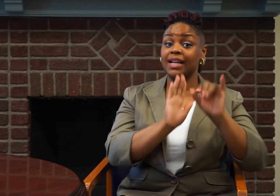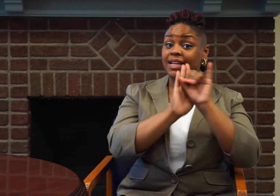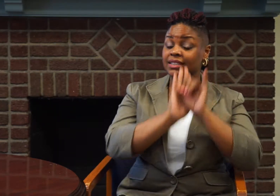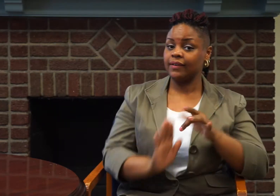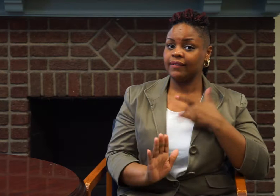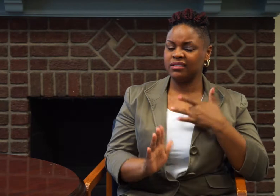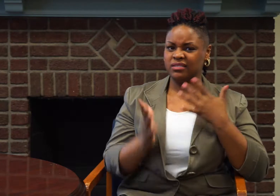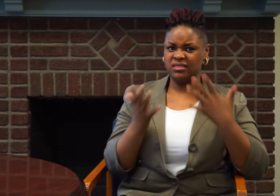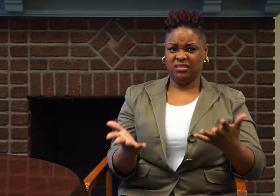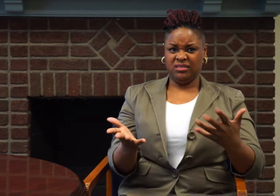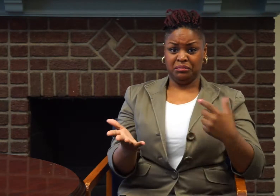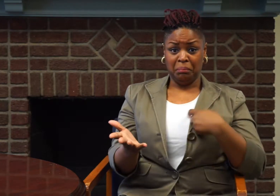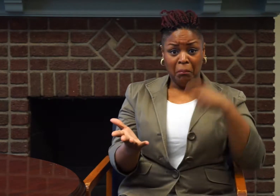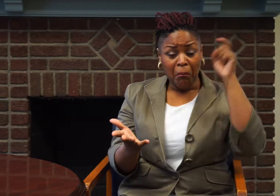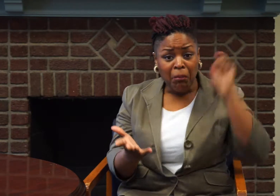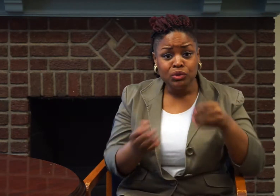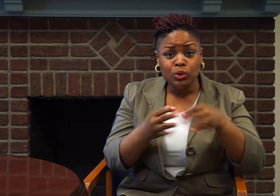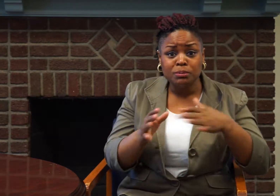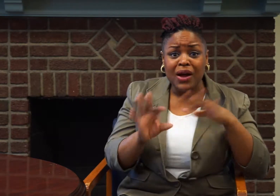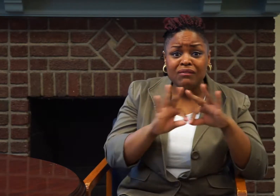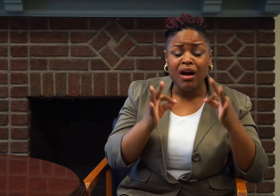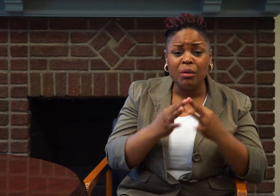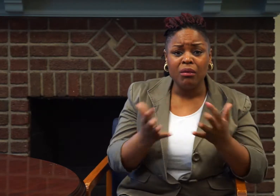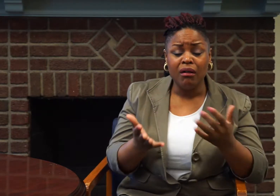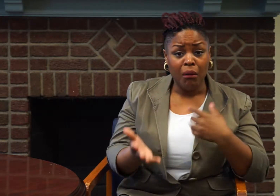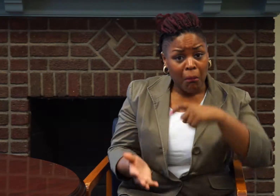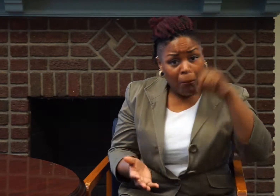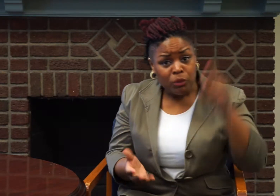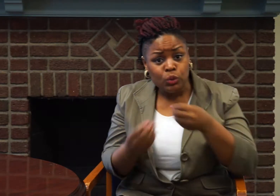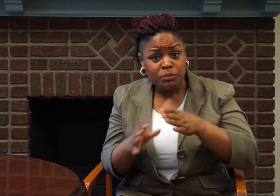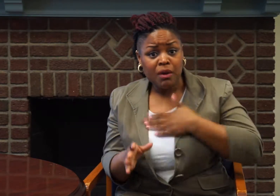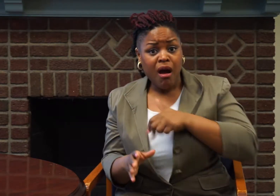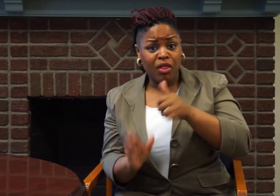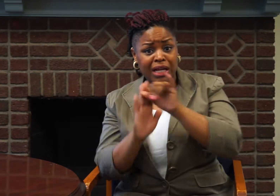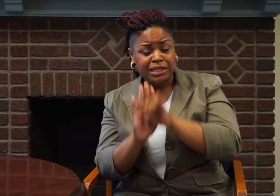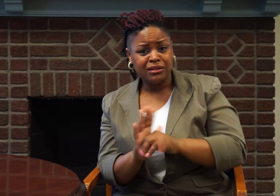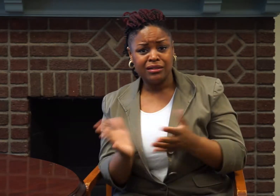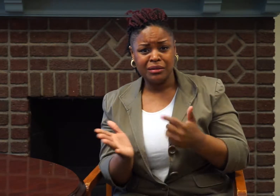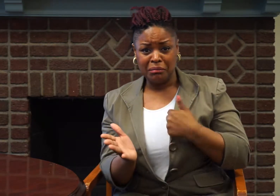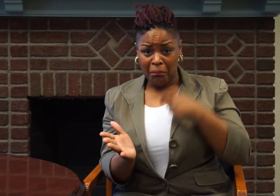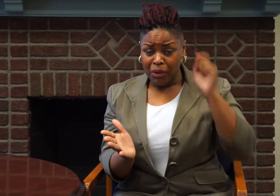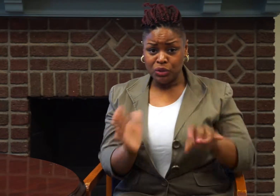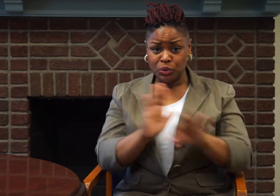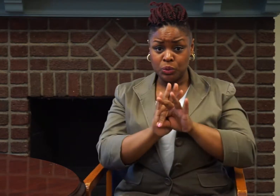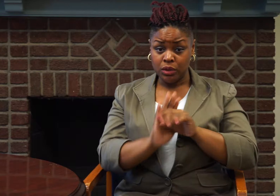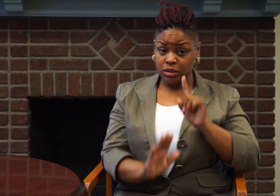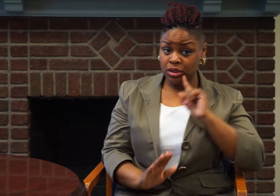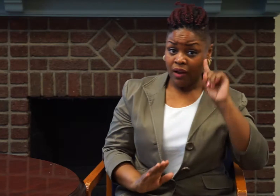Deaf people who have realized different identities often feel frustrated, wondering, "Must I lose my family?" "Must I give up my other identities?"